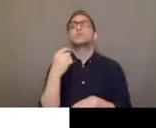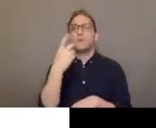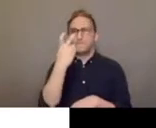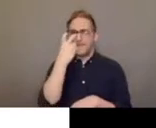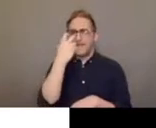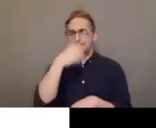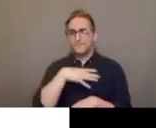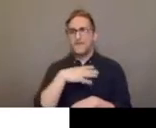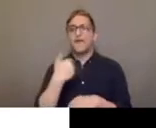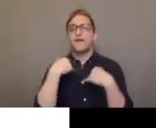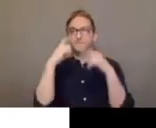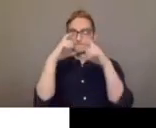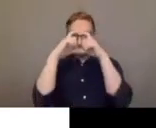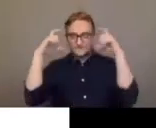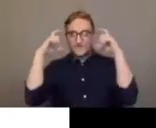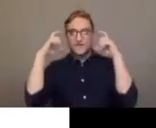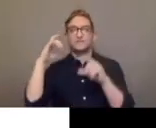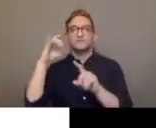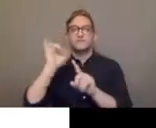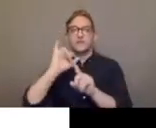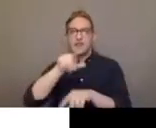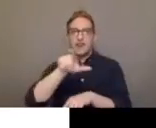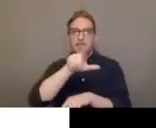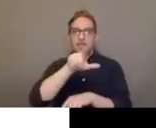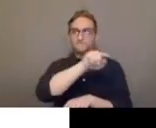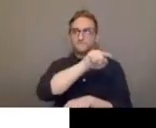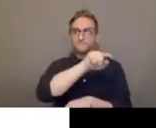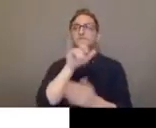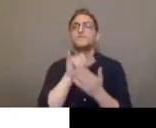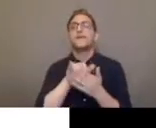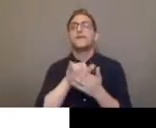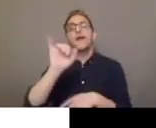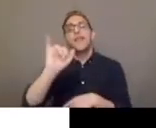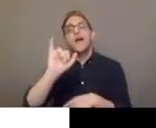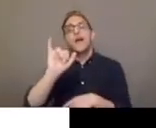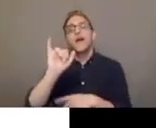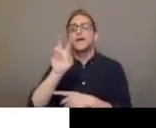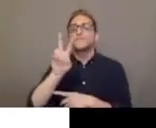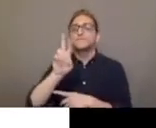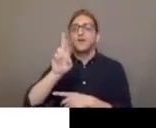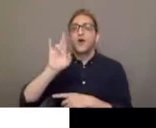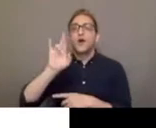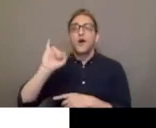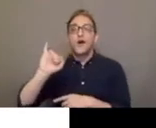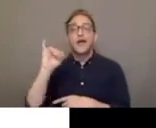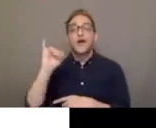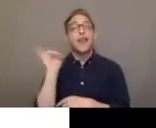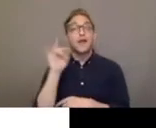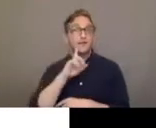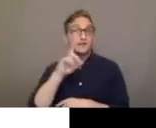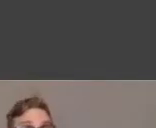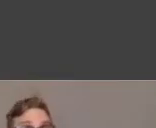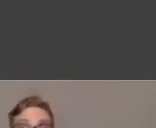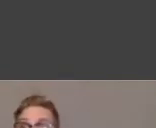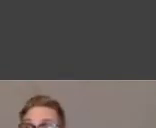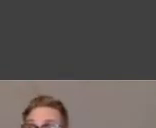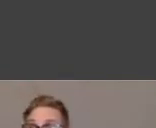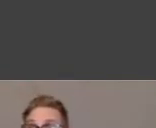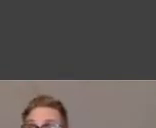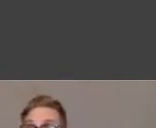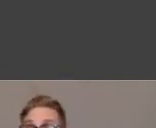who had these blind glasses on, he said it's VRI for blind people, remember, the VRI is